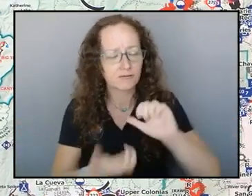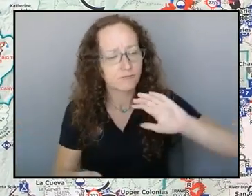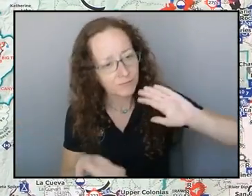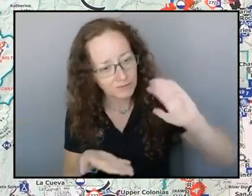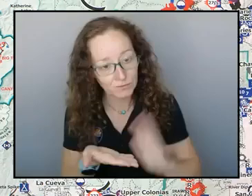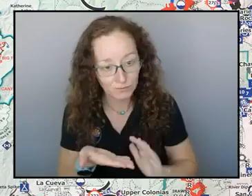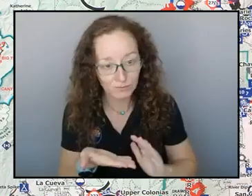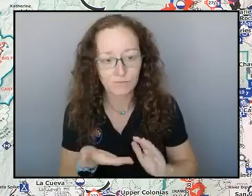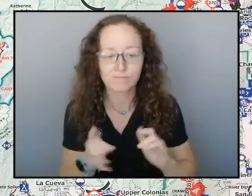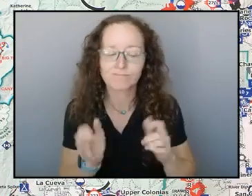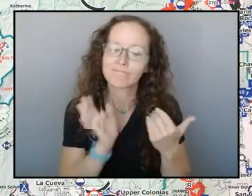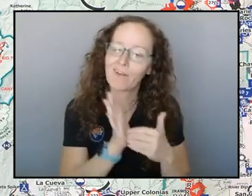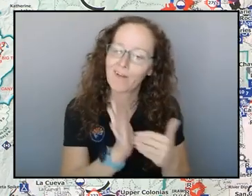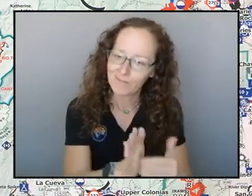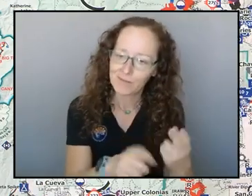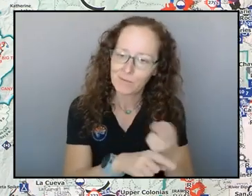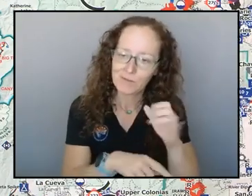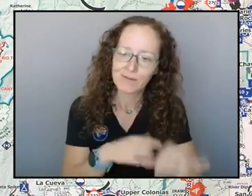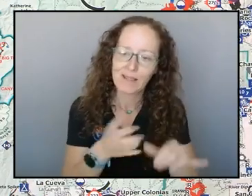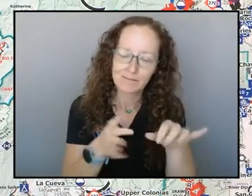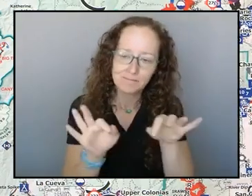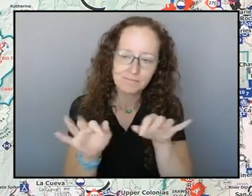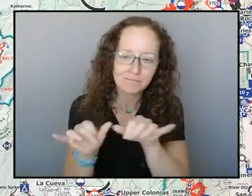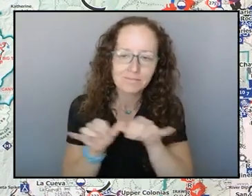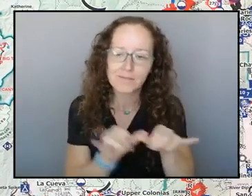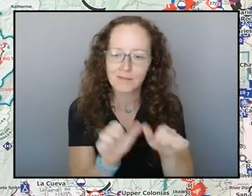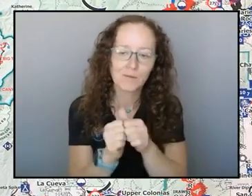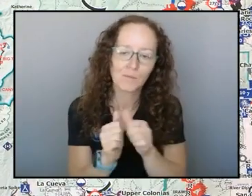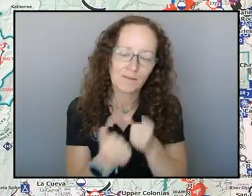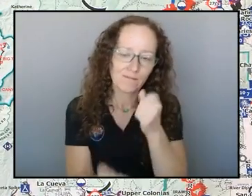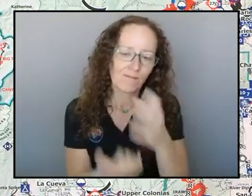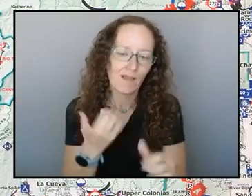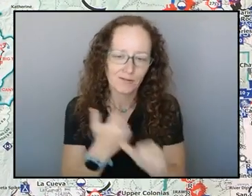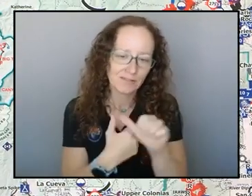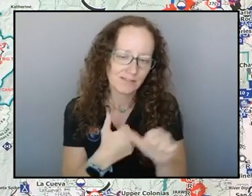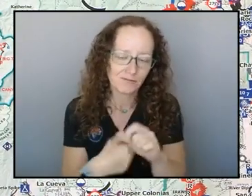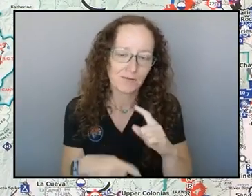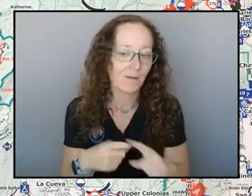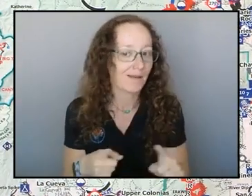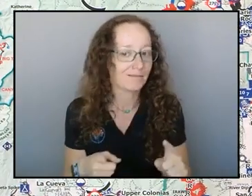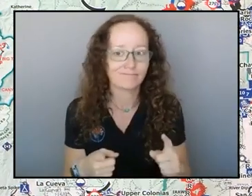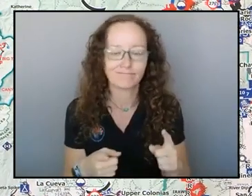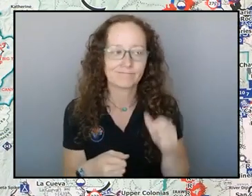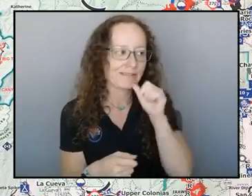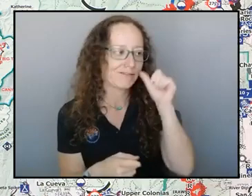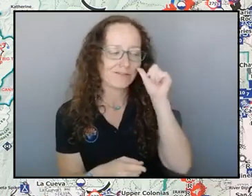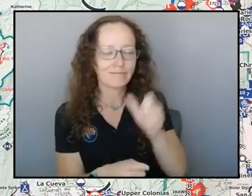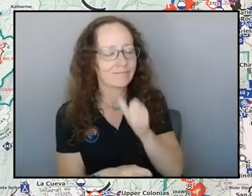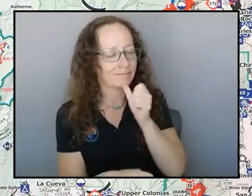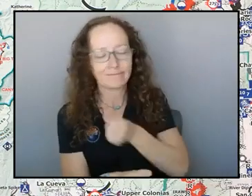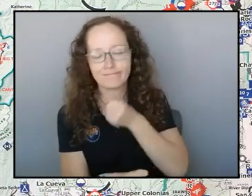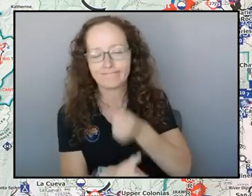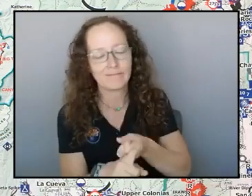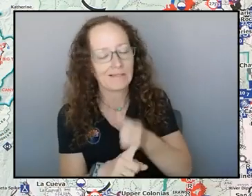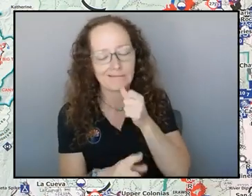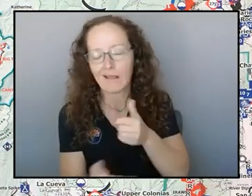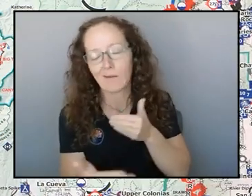come close to that. The reason for that is because we have been in such a prolonged drought. We're in exceptional up